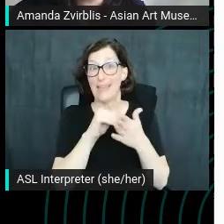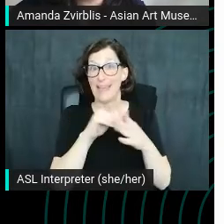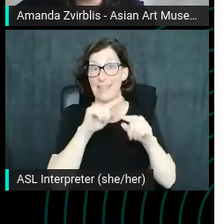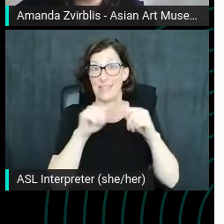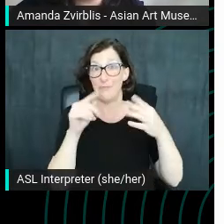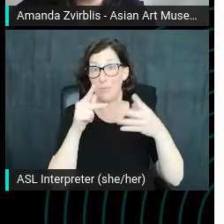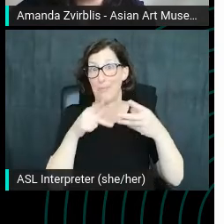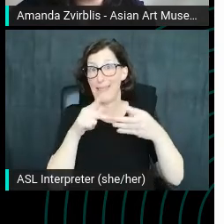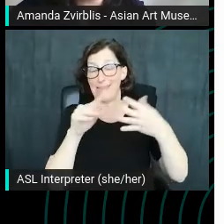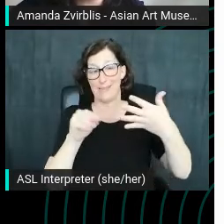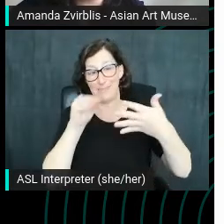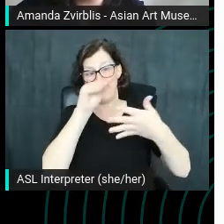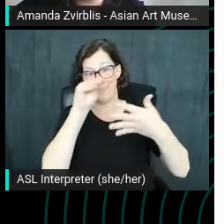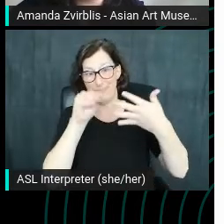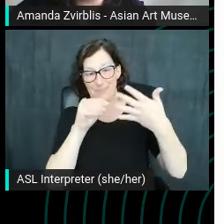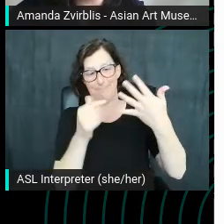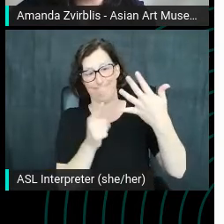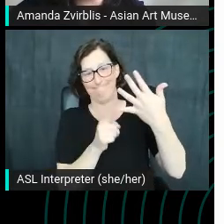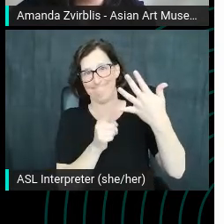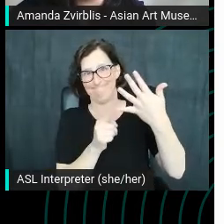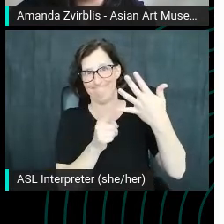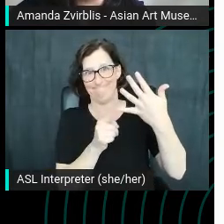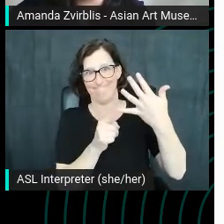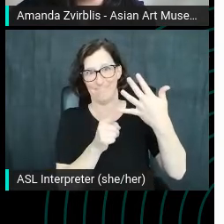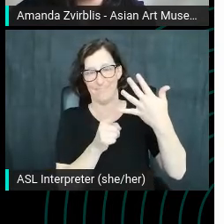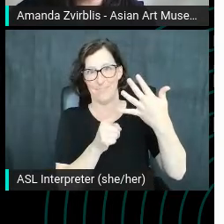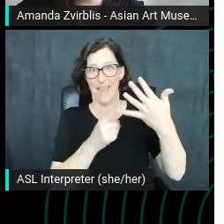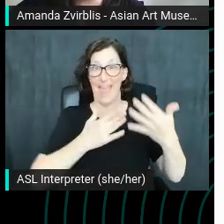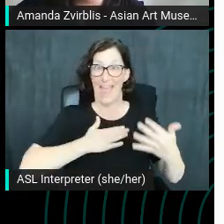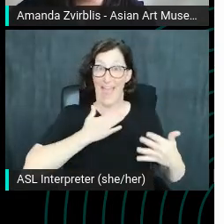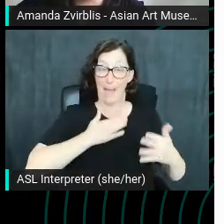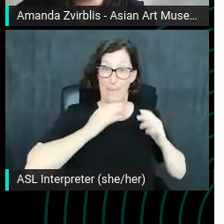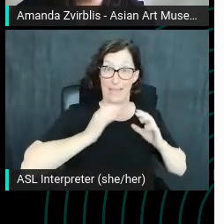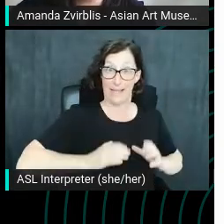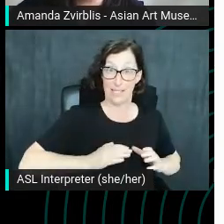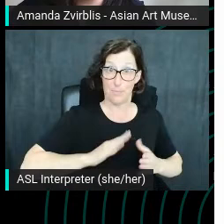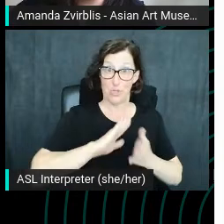In the final stage of the funnel, we want to turn happy customers into advocates.